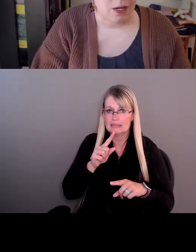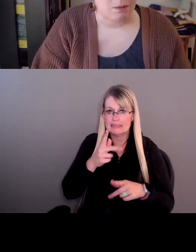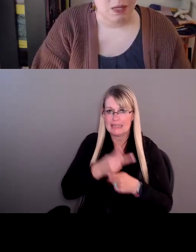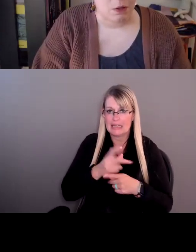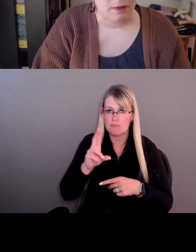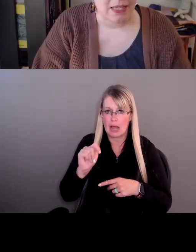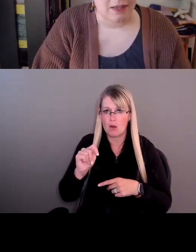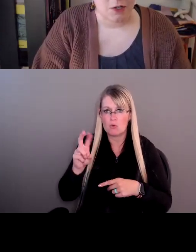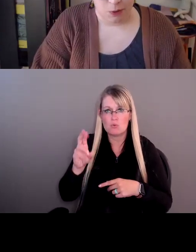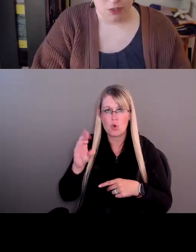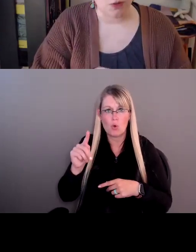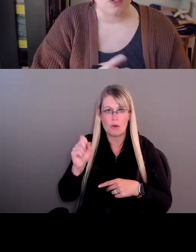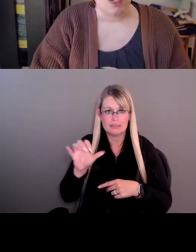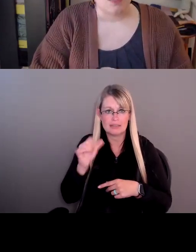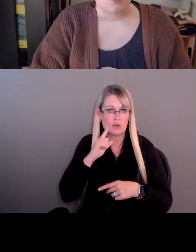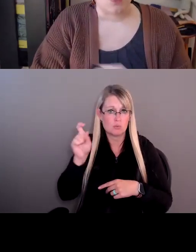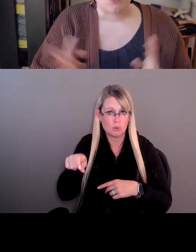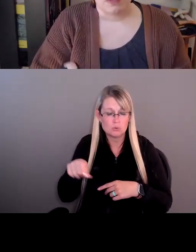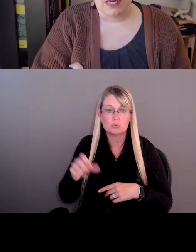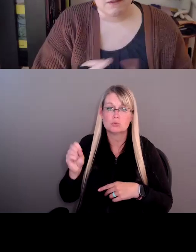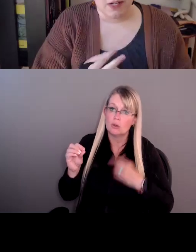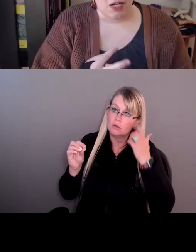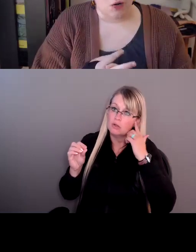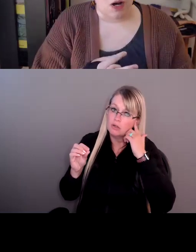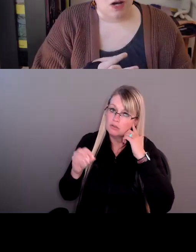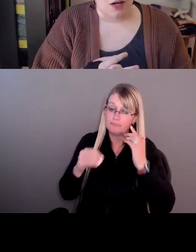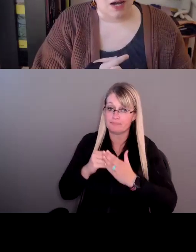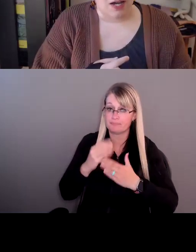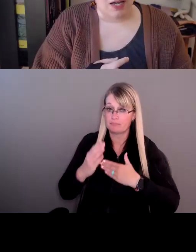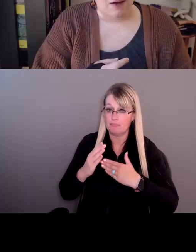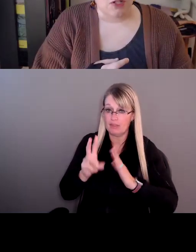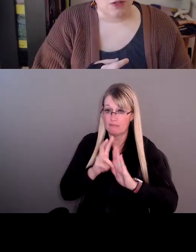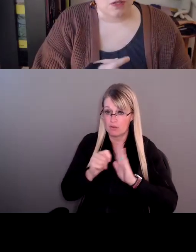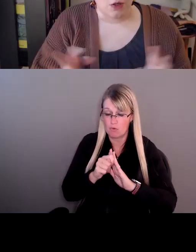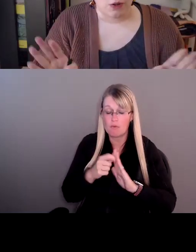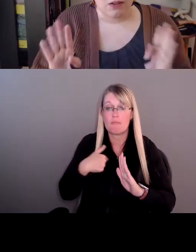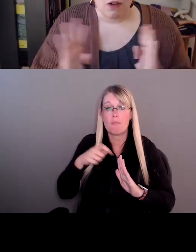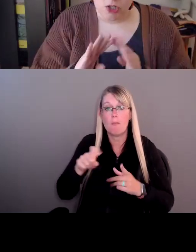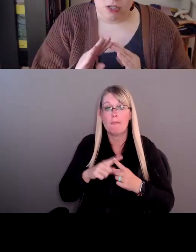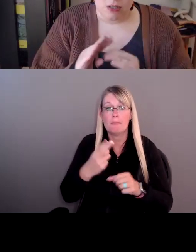way that people think that they are supposed to. So in the video, I have to use the grid function